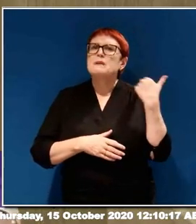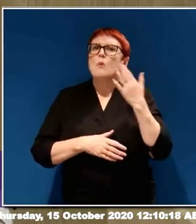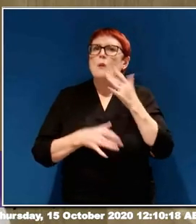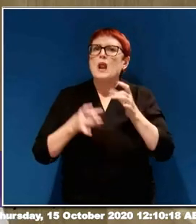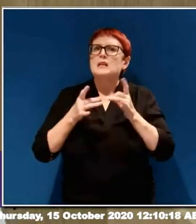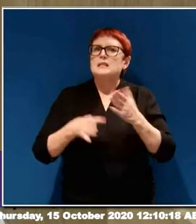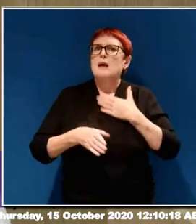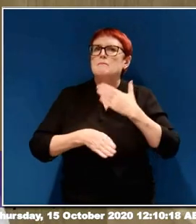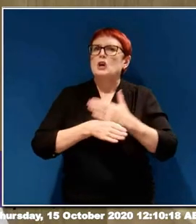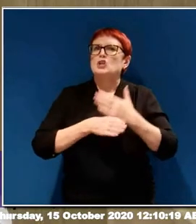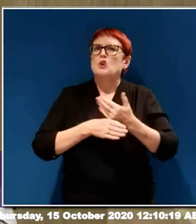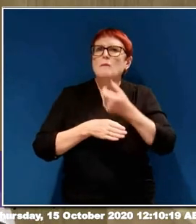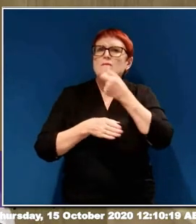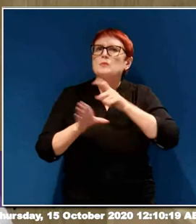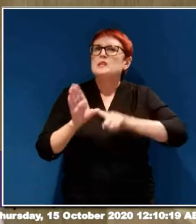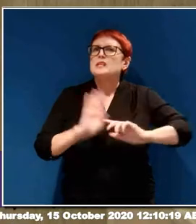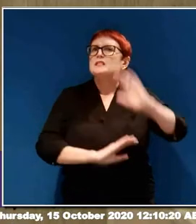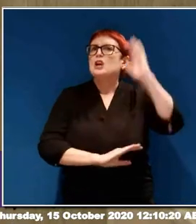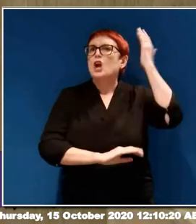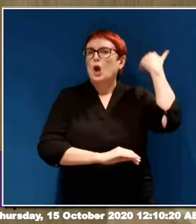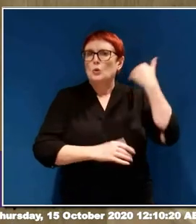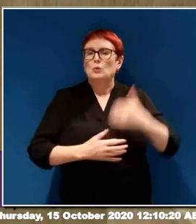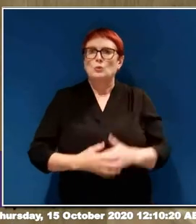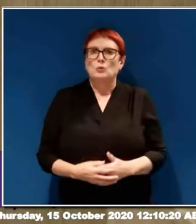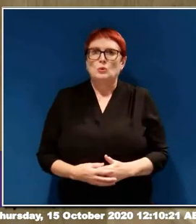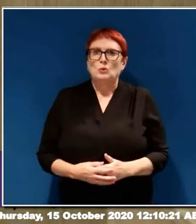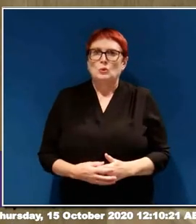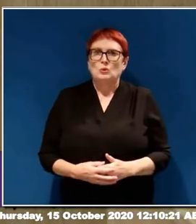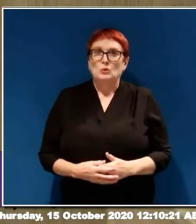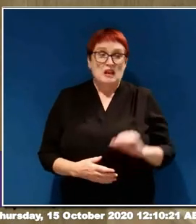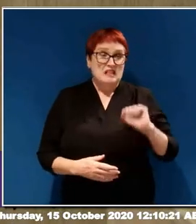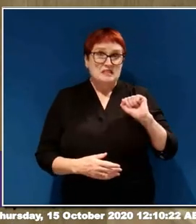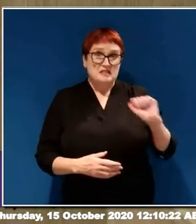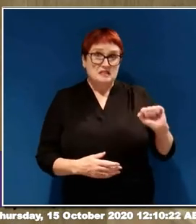I haven't read up on their role description recently and also working